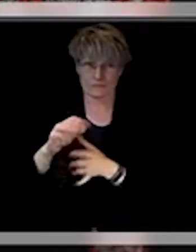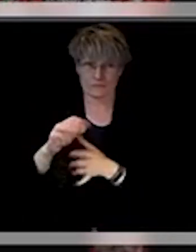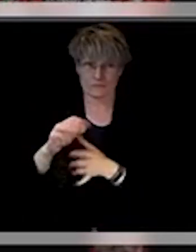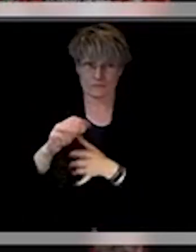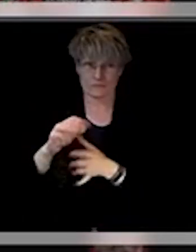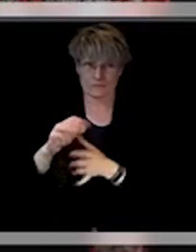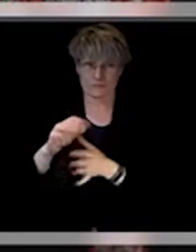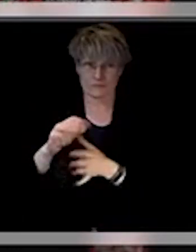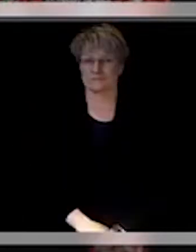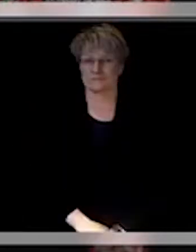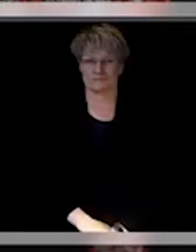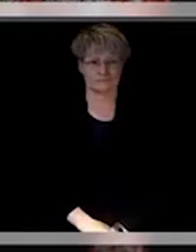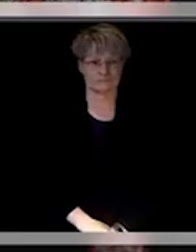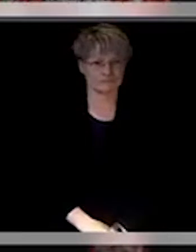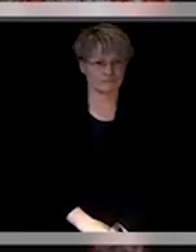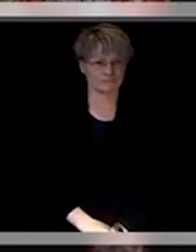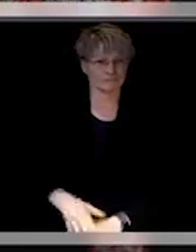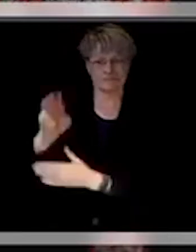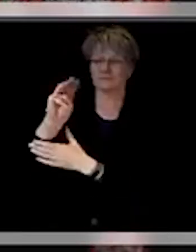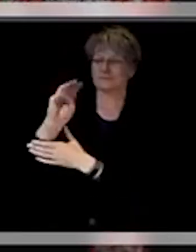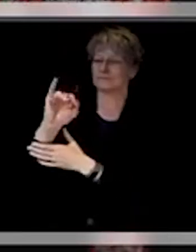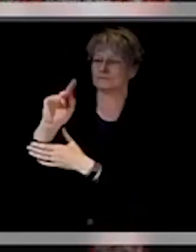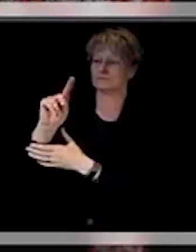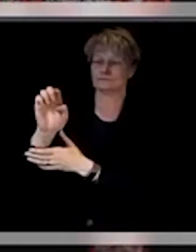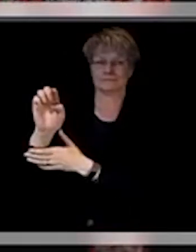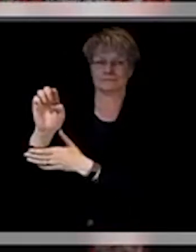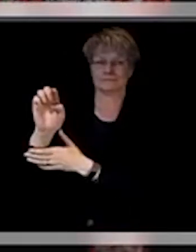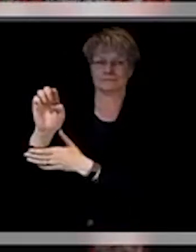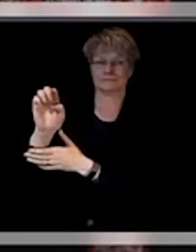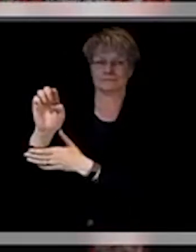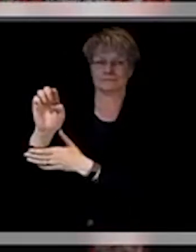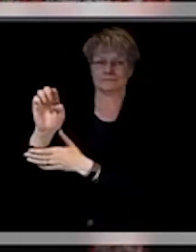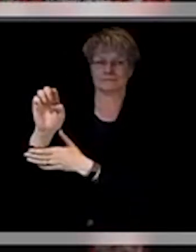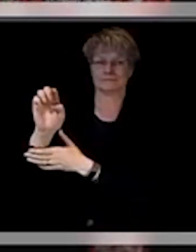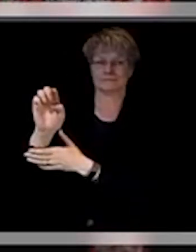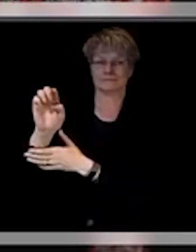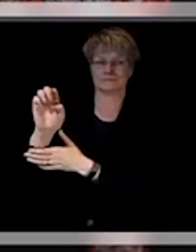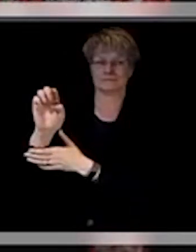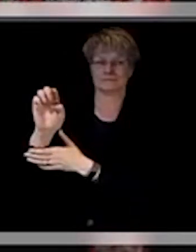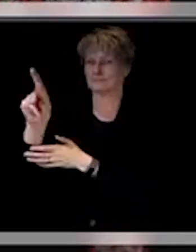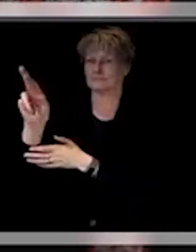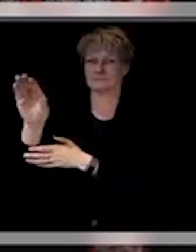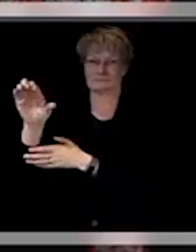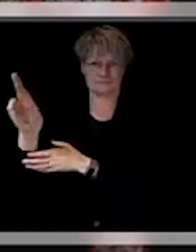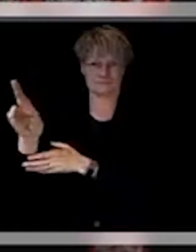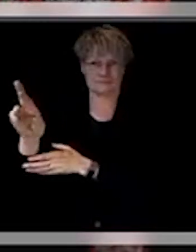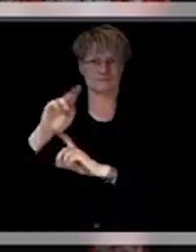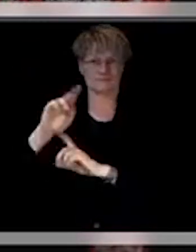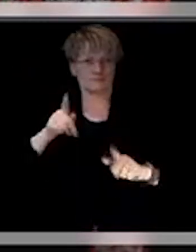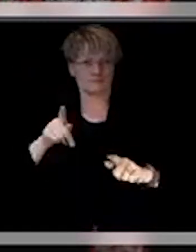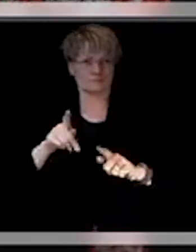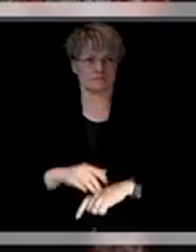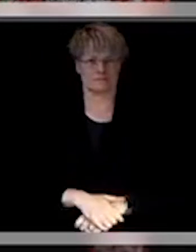Well I've got a couple for a Dr. Ramstrom. You had warned us long ago that the number